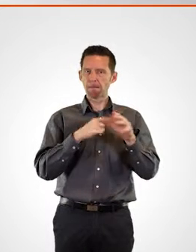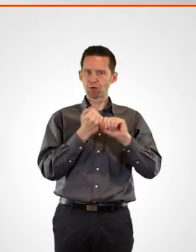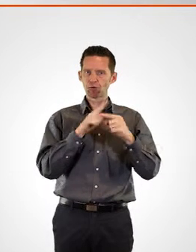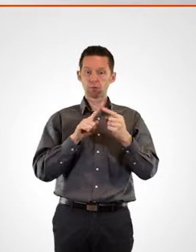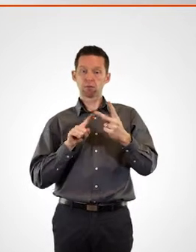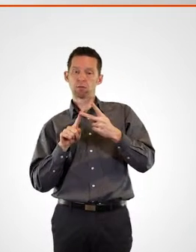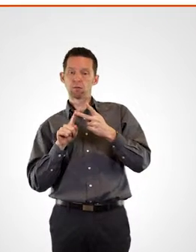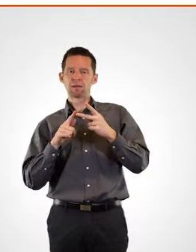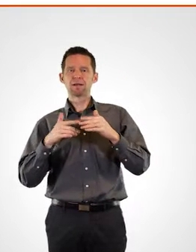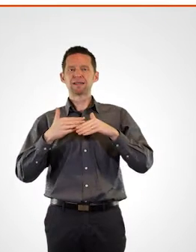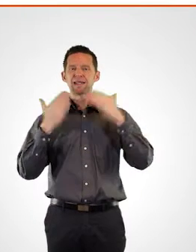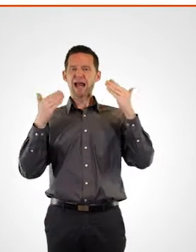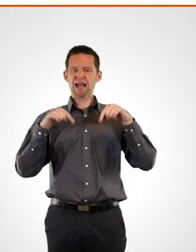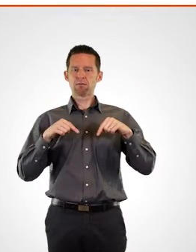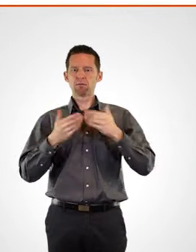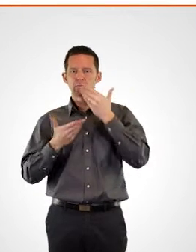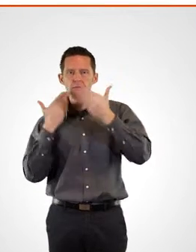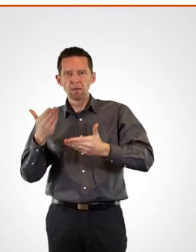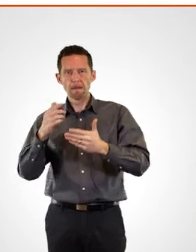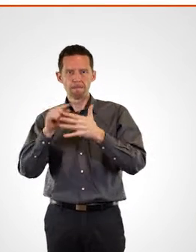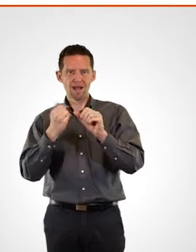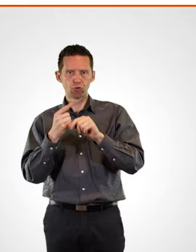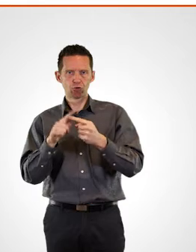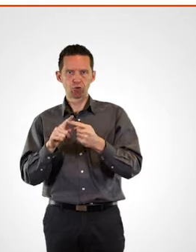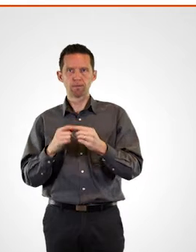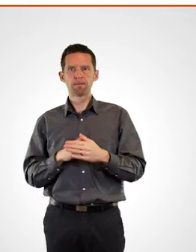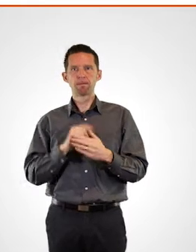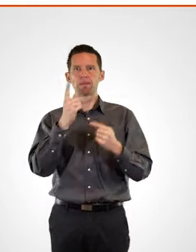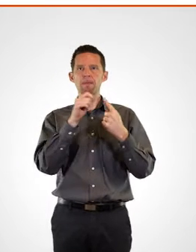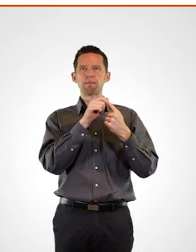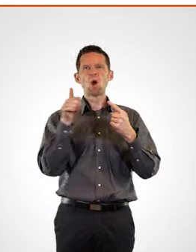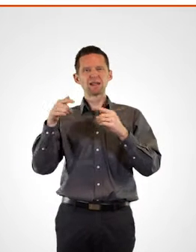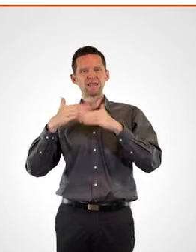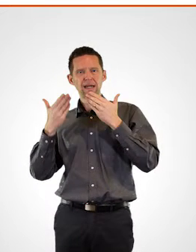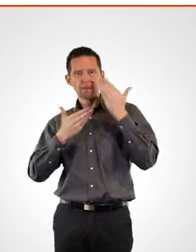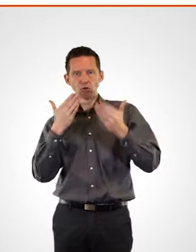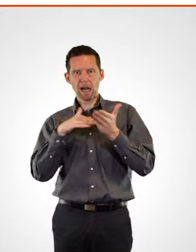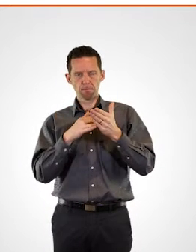and the second page is the daily explanation page. So the first page helps you prepare for instruction